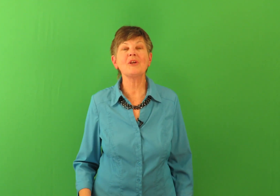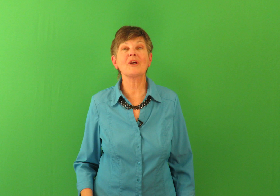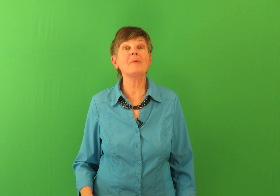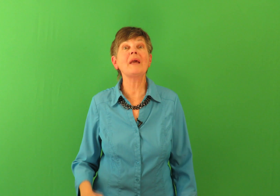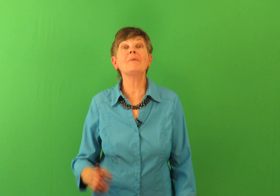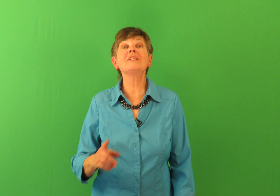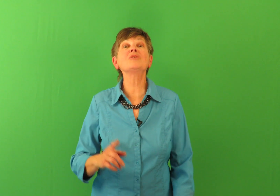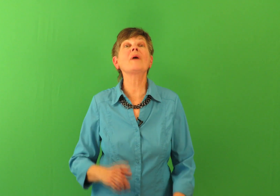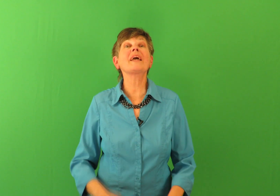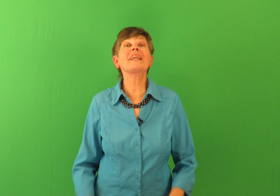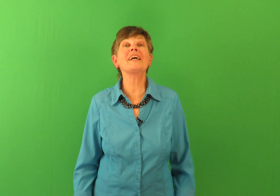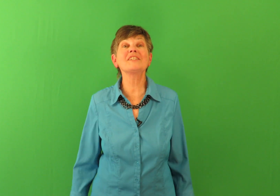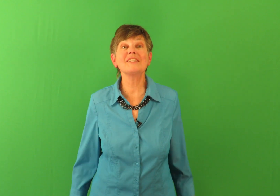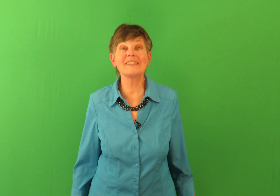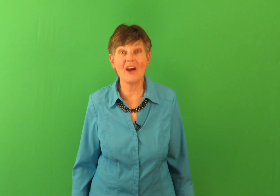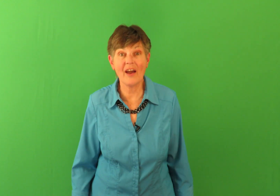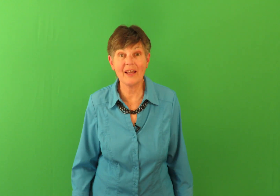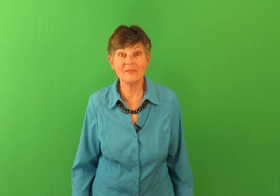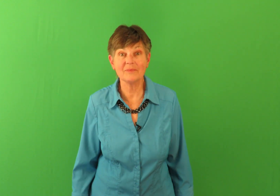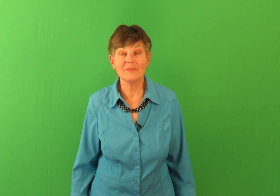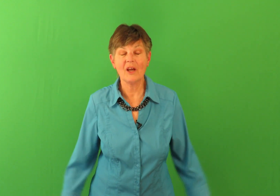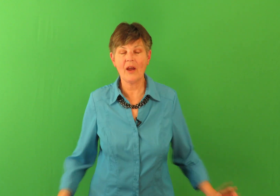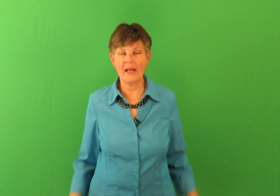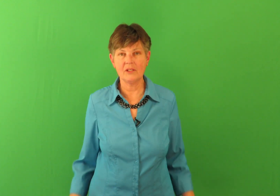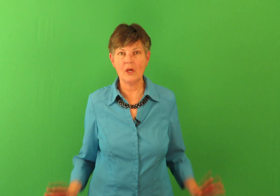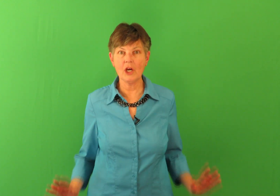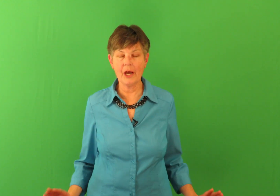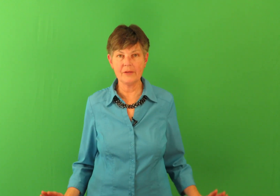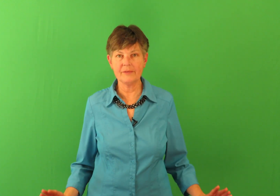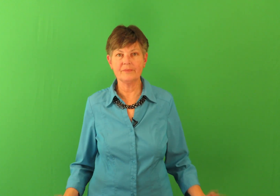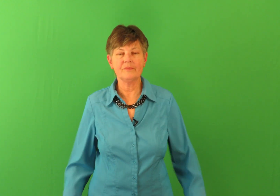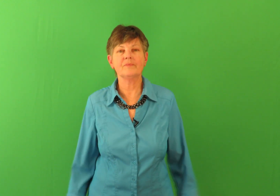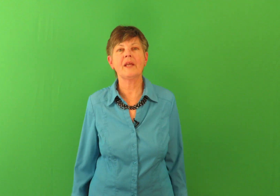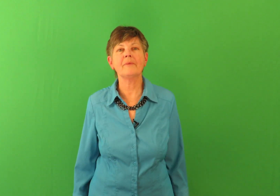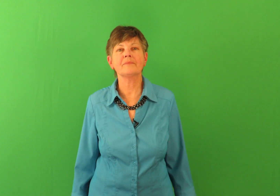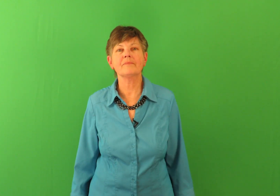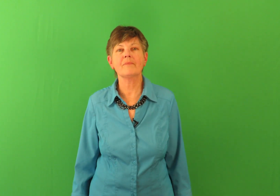you're gonna be able to just recognize this sign okay so here goes